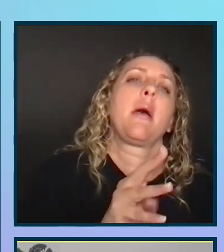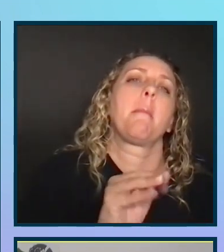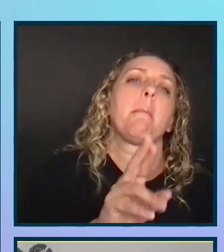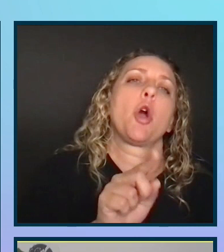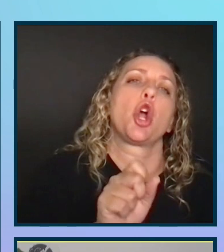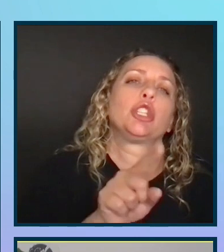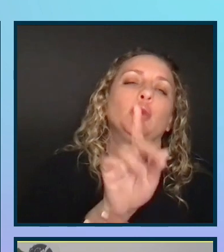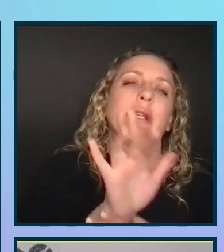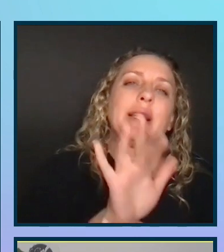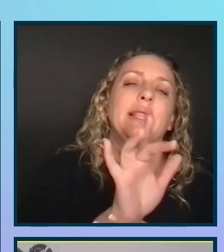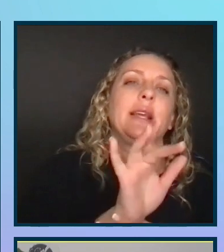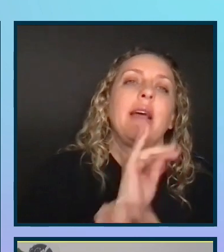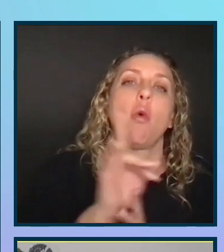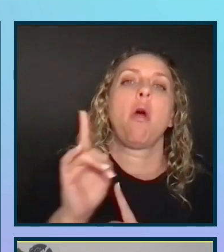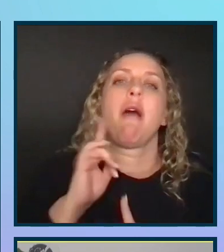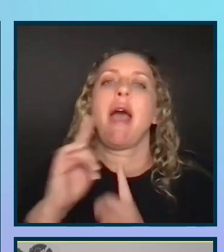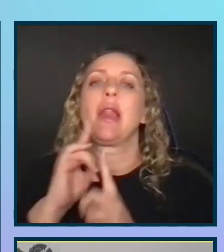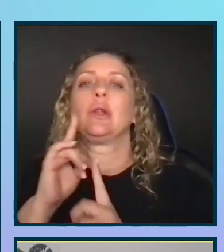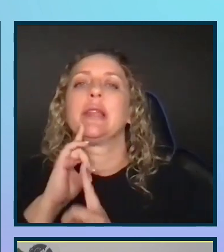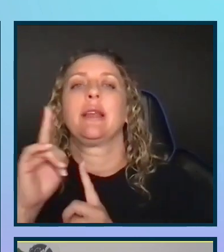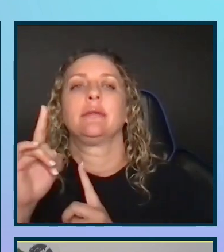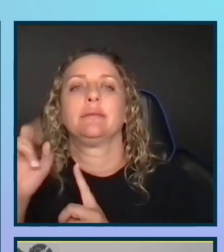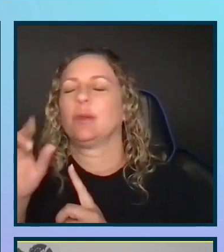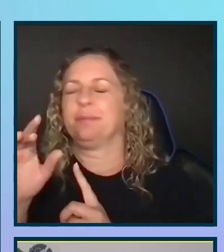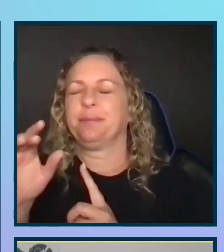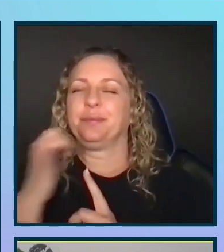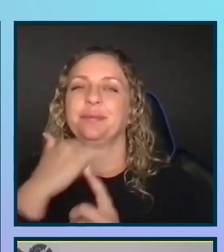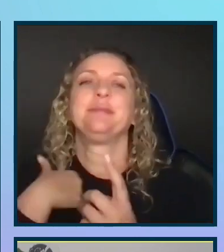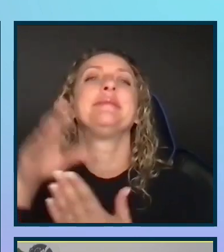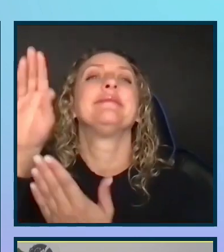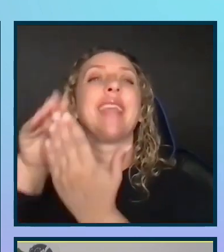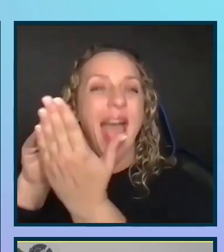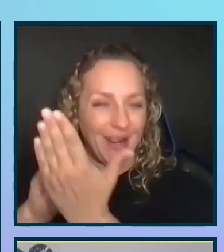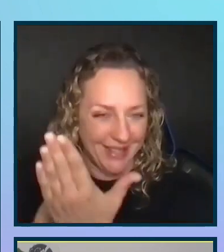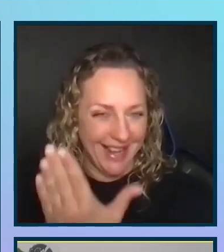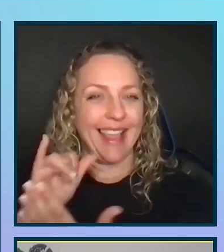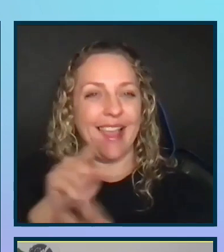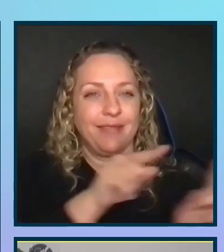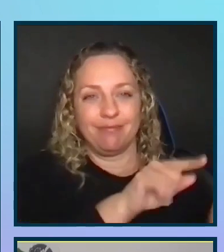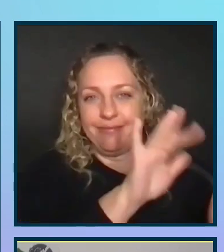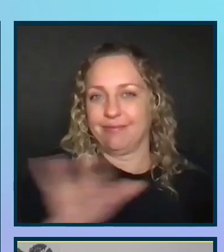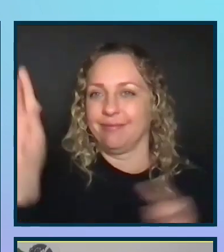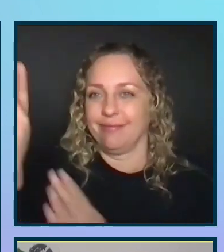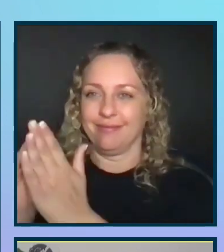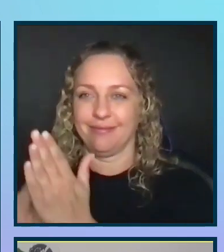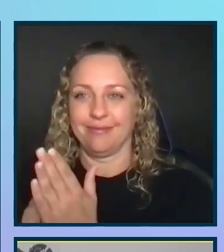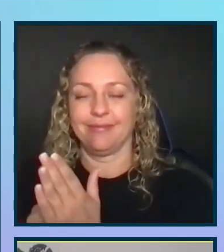and then they will annotate their own page with the different landmark that exists. It's kind of a little bit of inception,